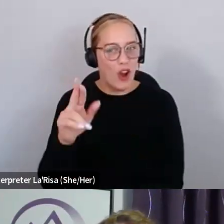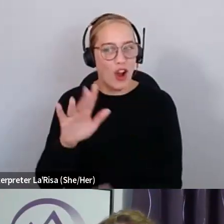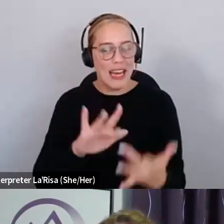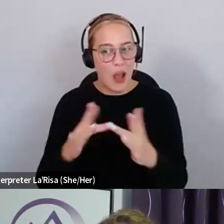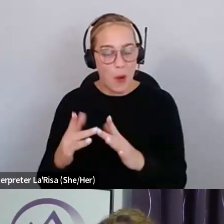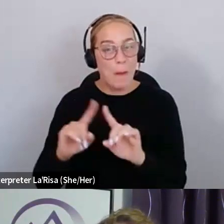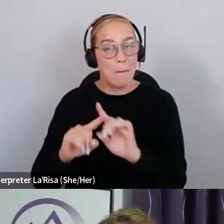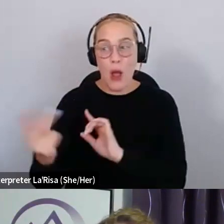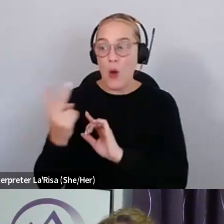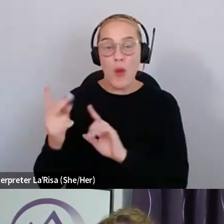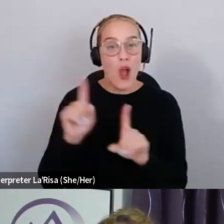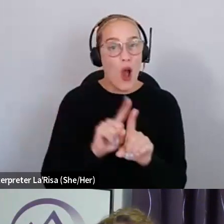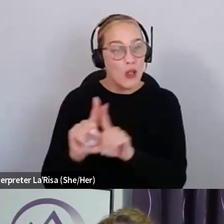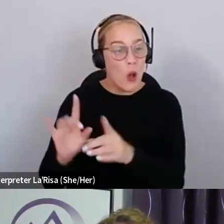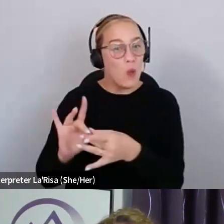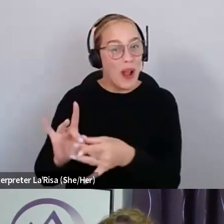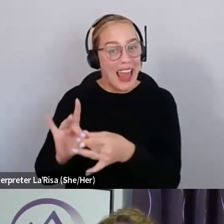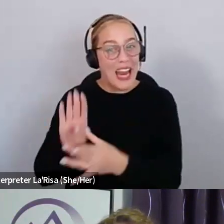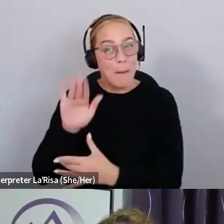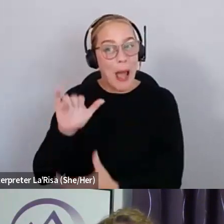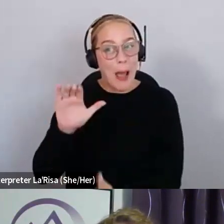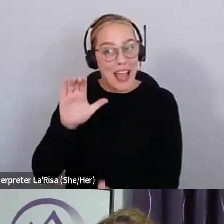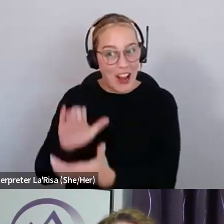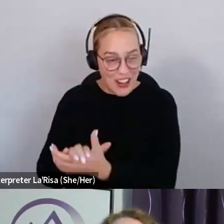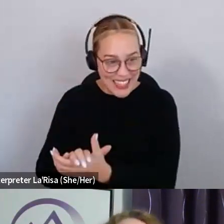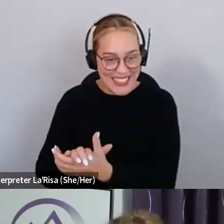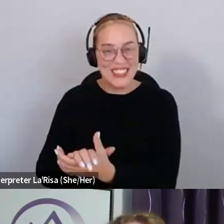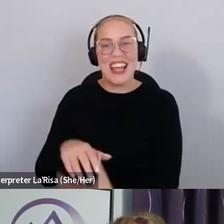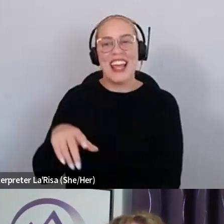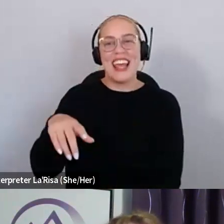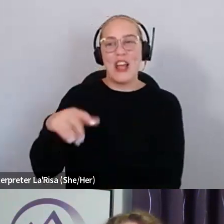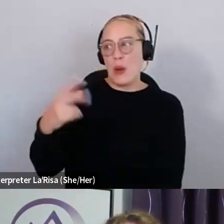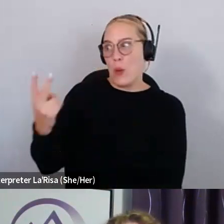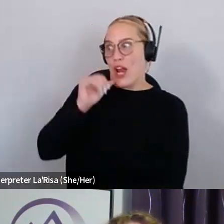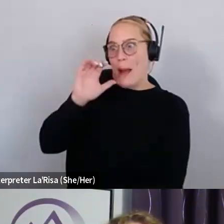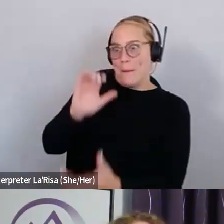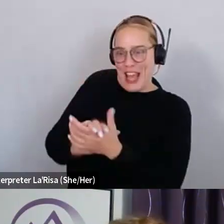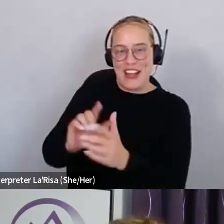I did not marry Abby.